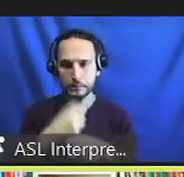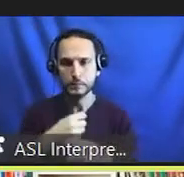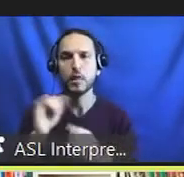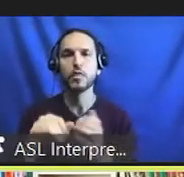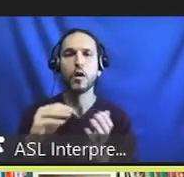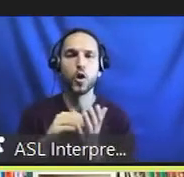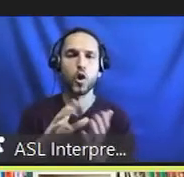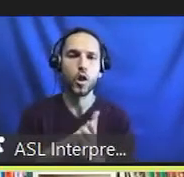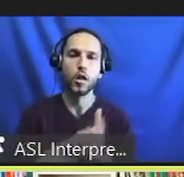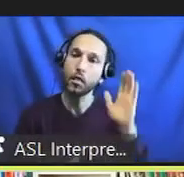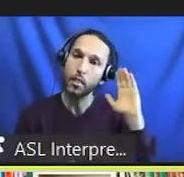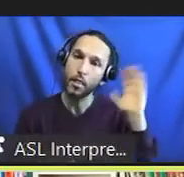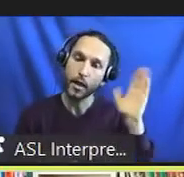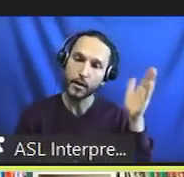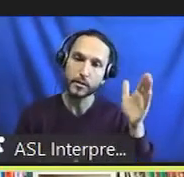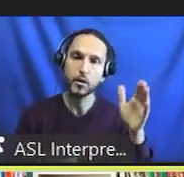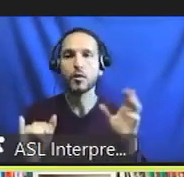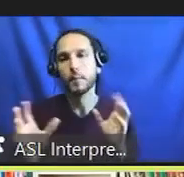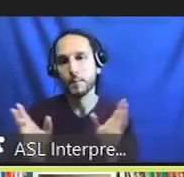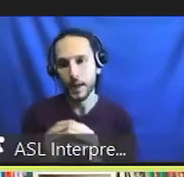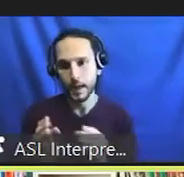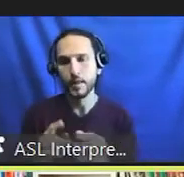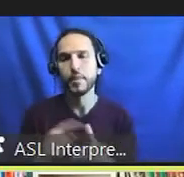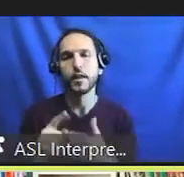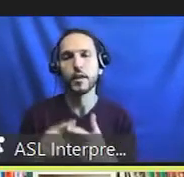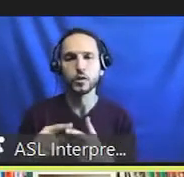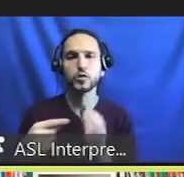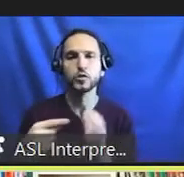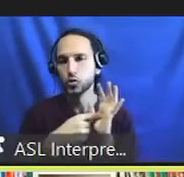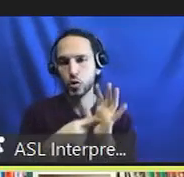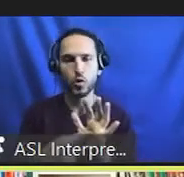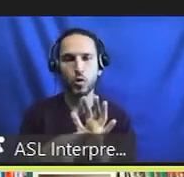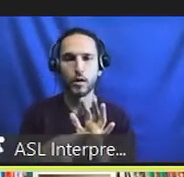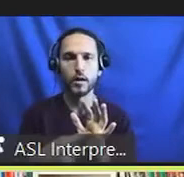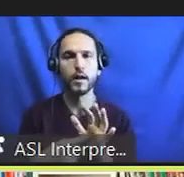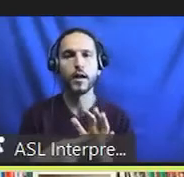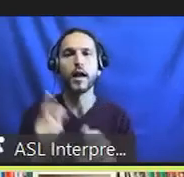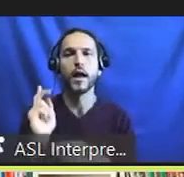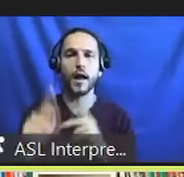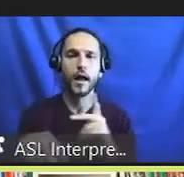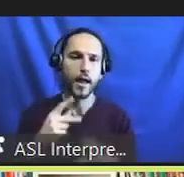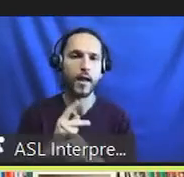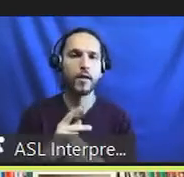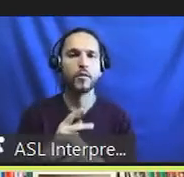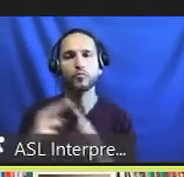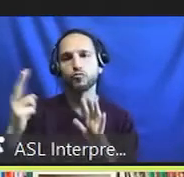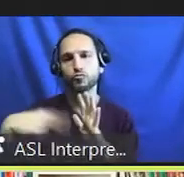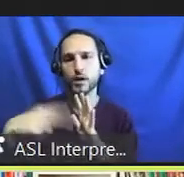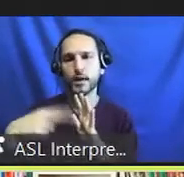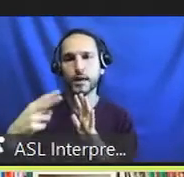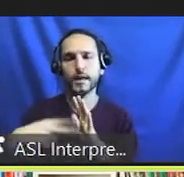from lectures or meetings, and presenting them in some type of a readable format.